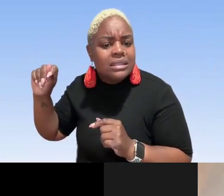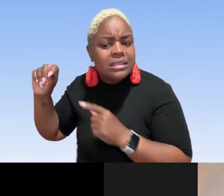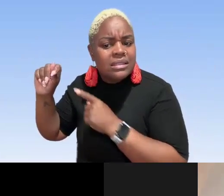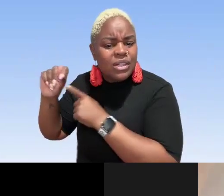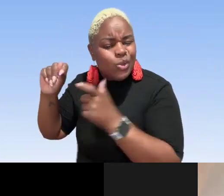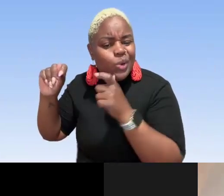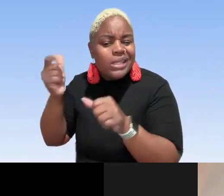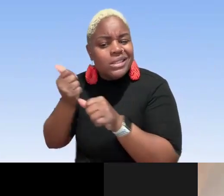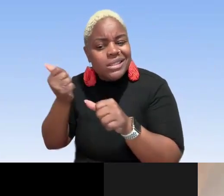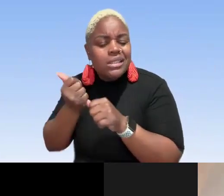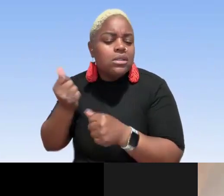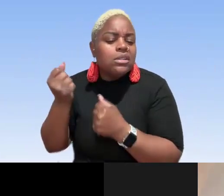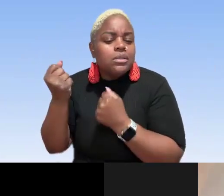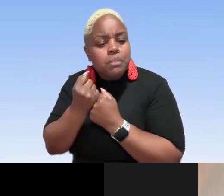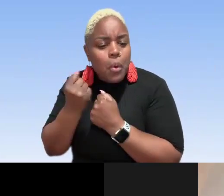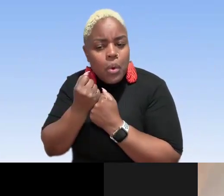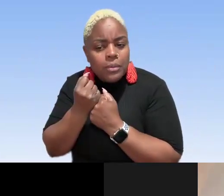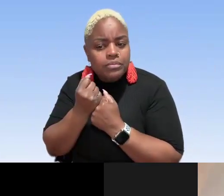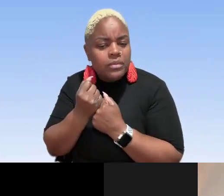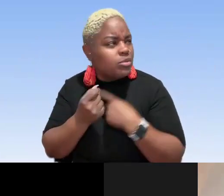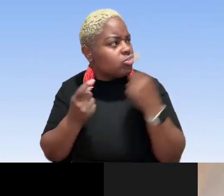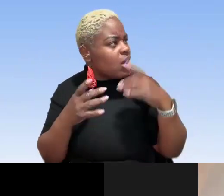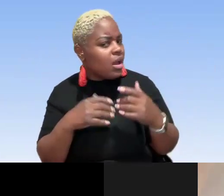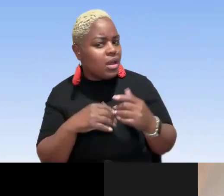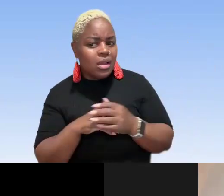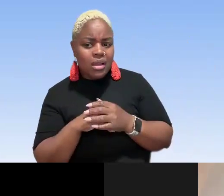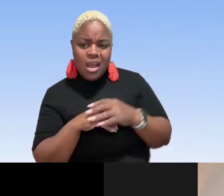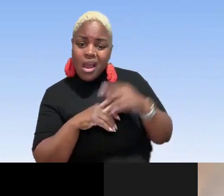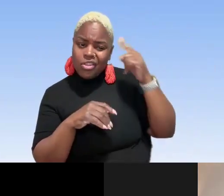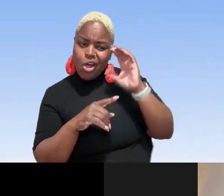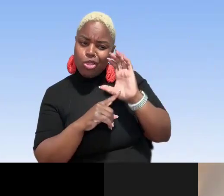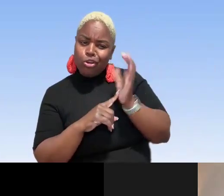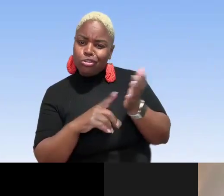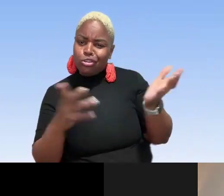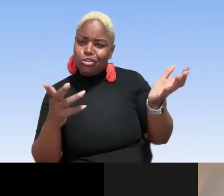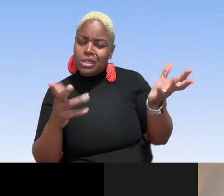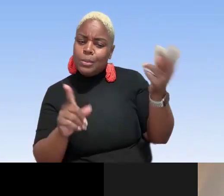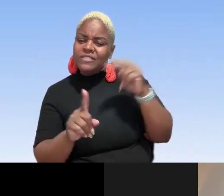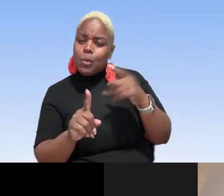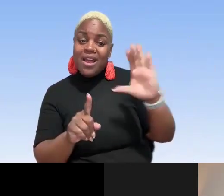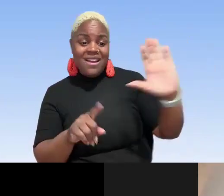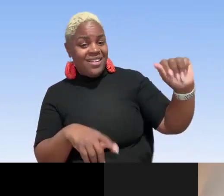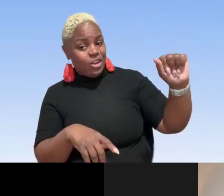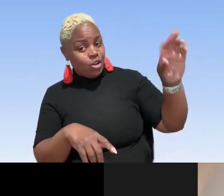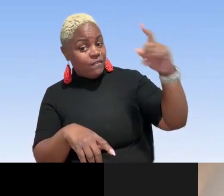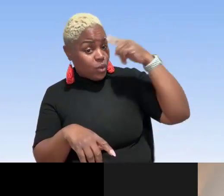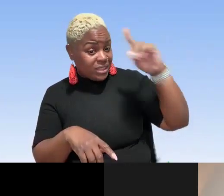simply because, culturally speaking, caring for disabled people is a burden that falls on the family.